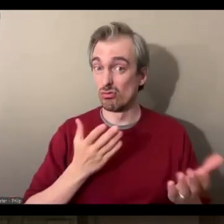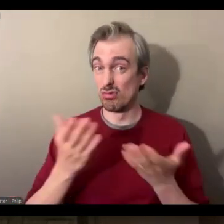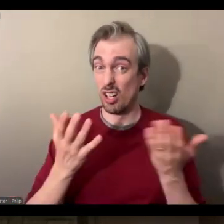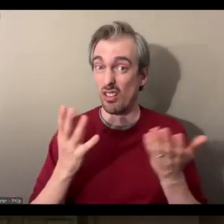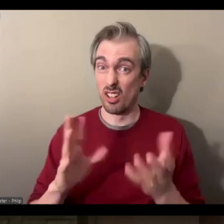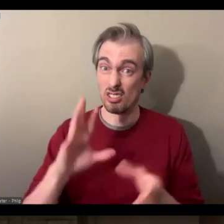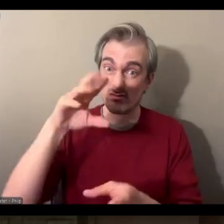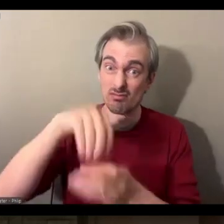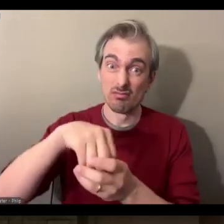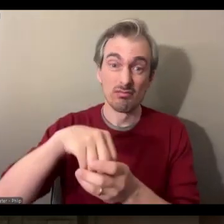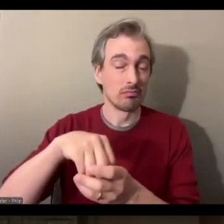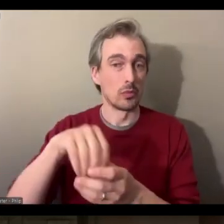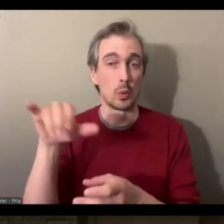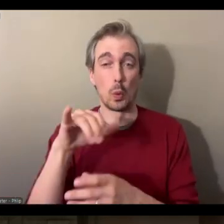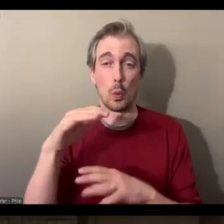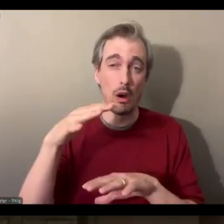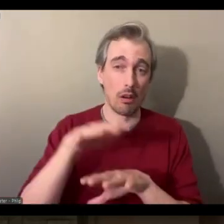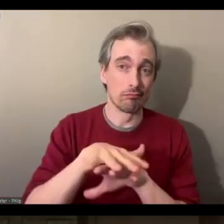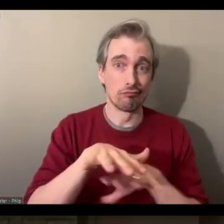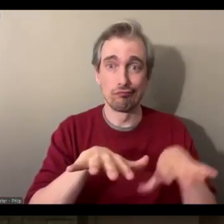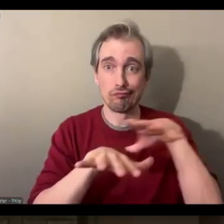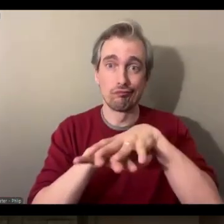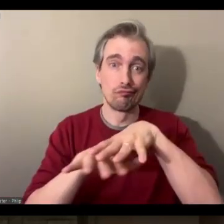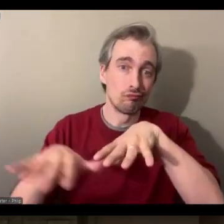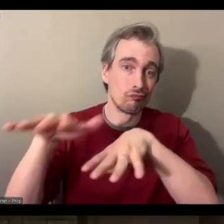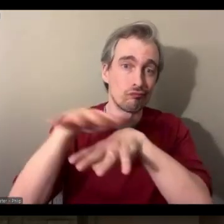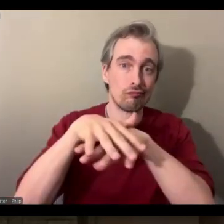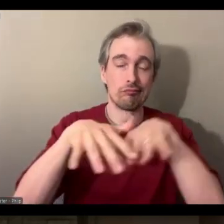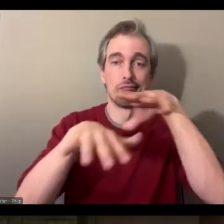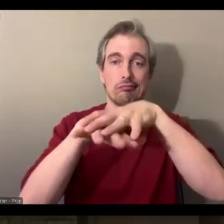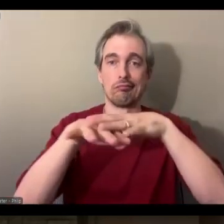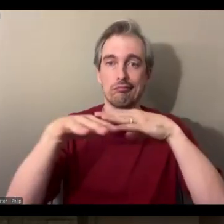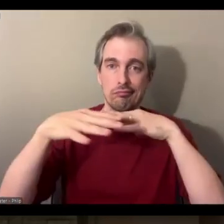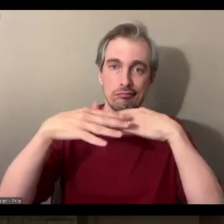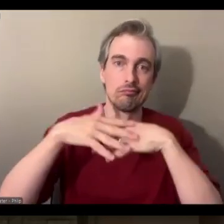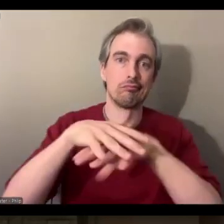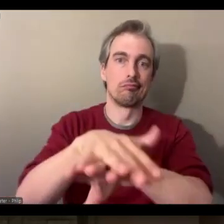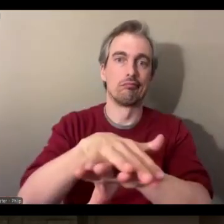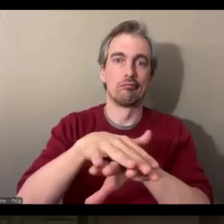implementing and iterating on, since we've opened. We've actually replaced our ALD and captioning